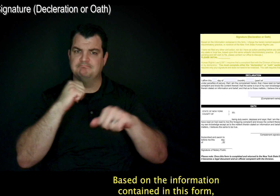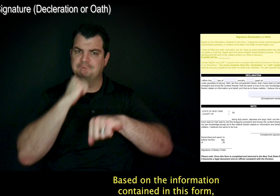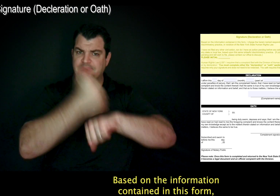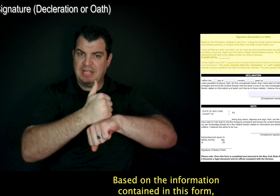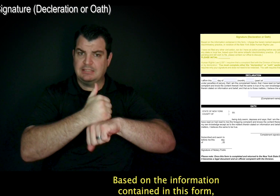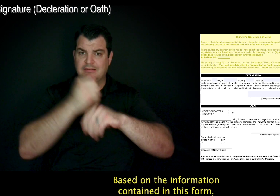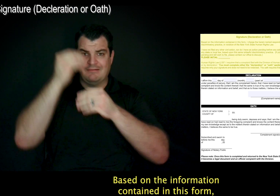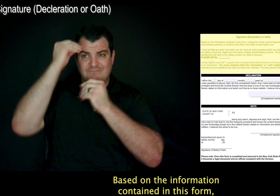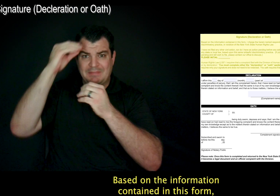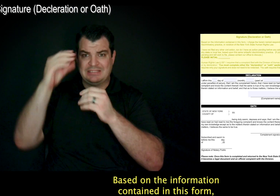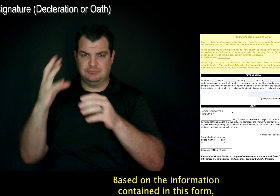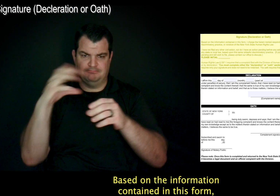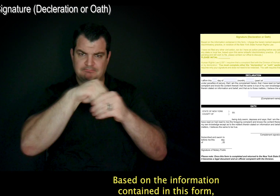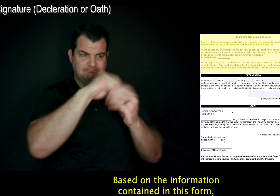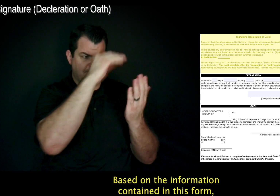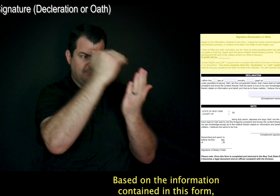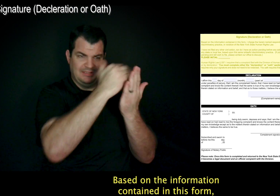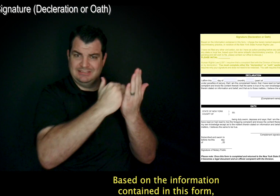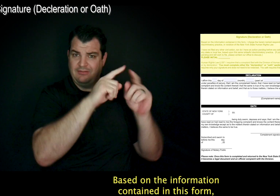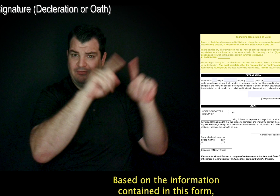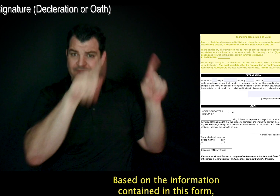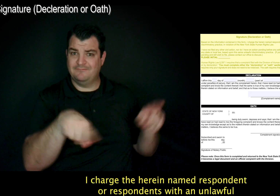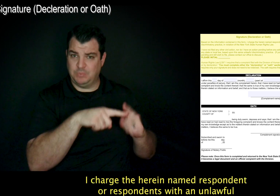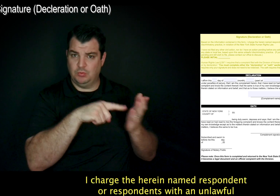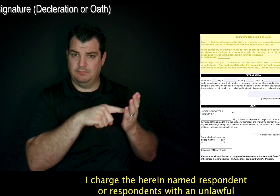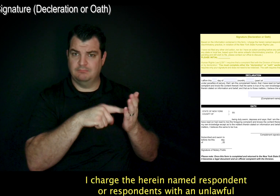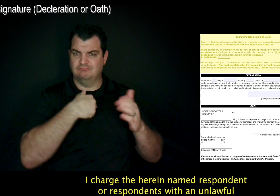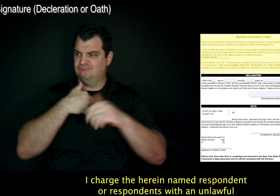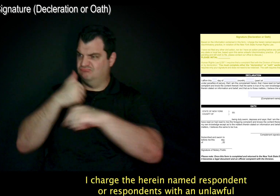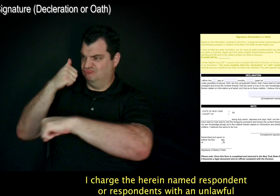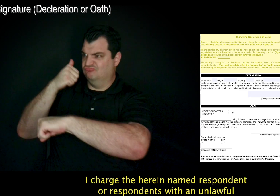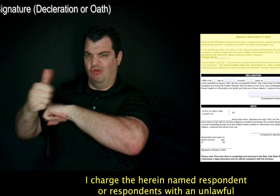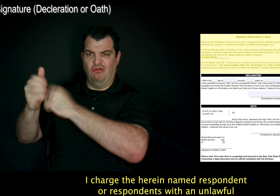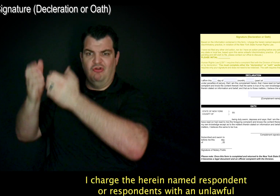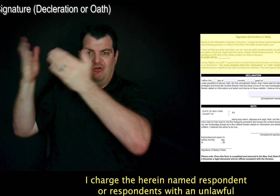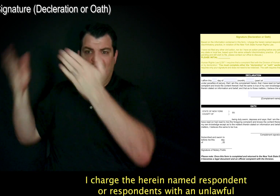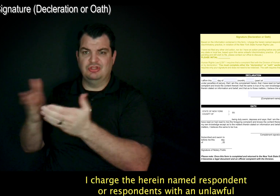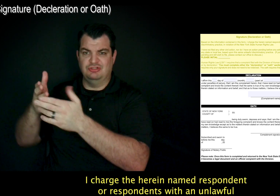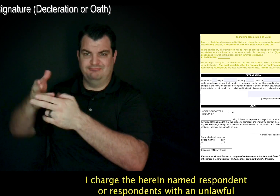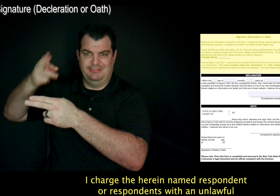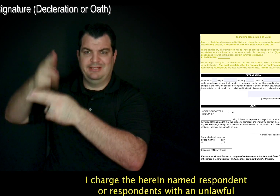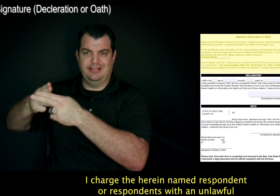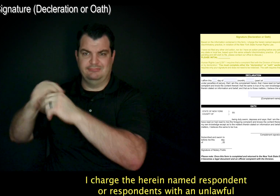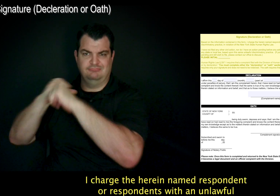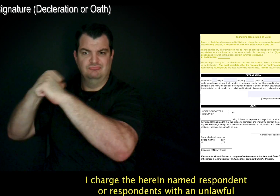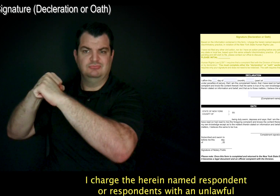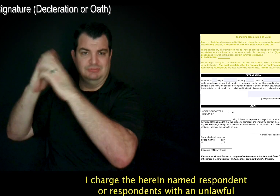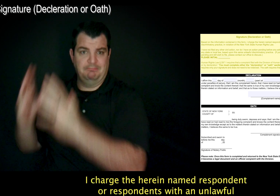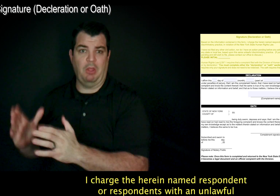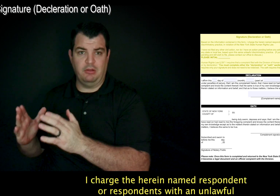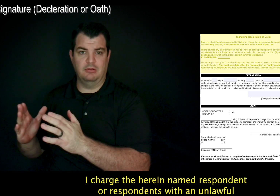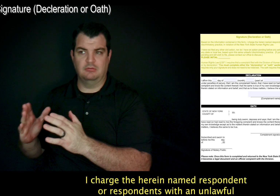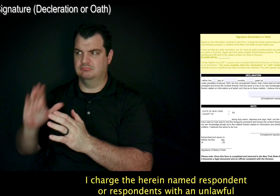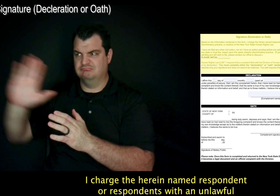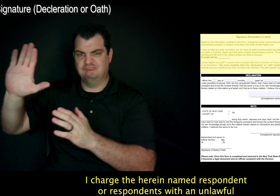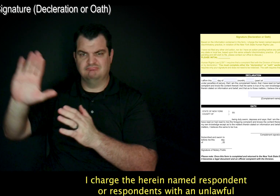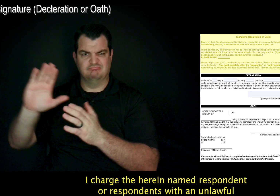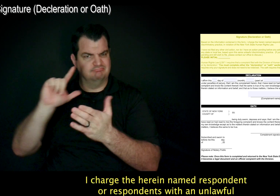Based on the information contained in this form, I charge the herein named respondent or respondents with an unlawful